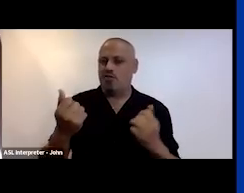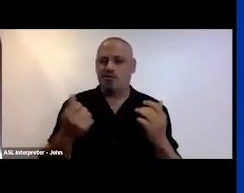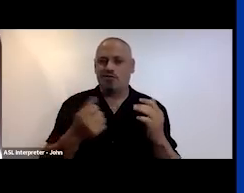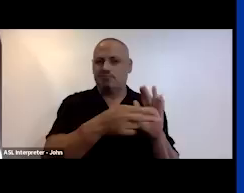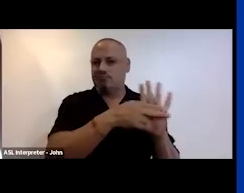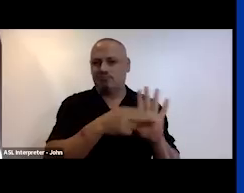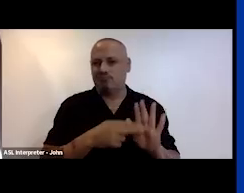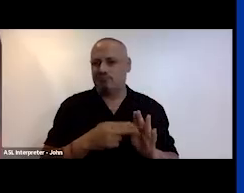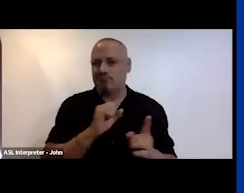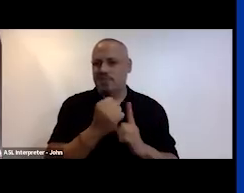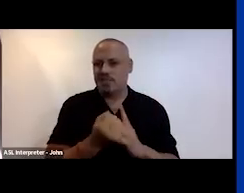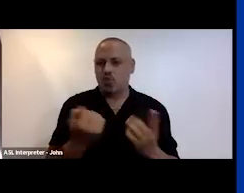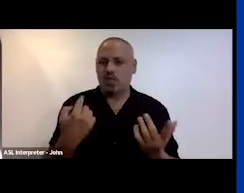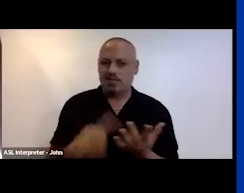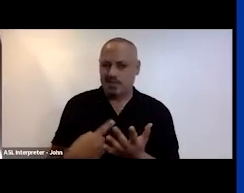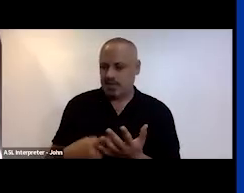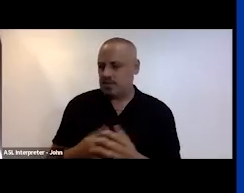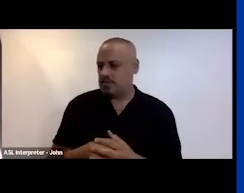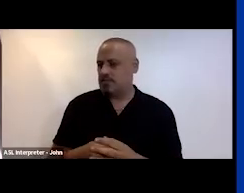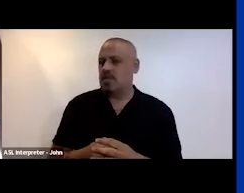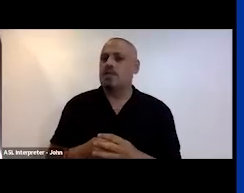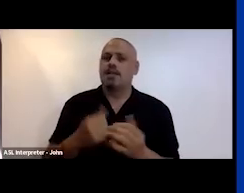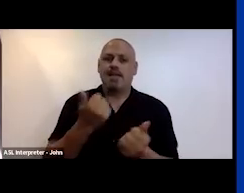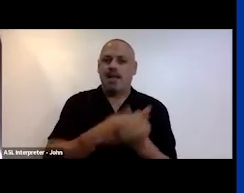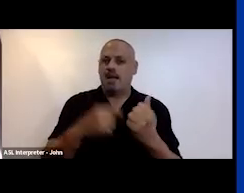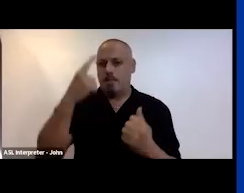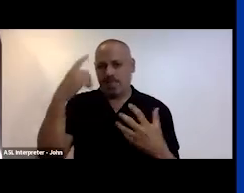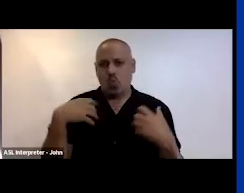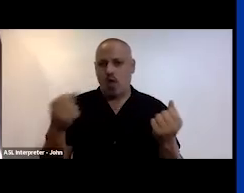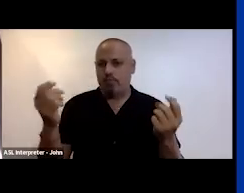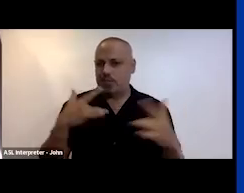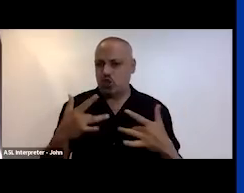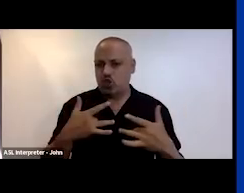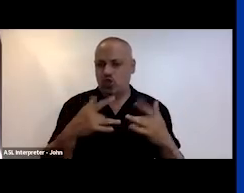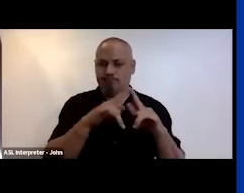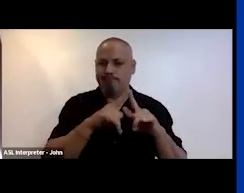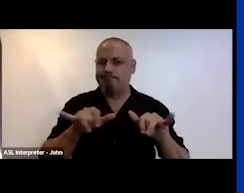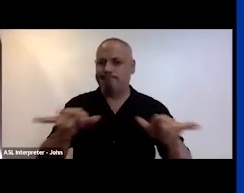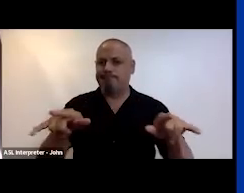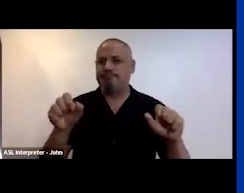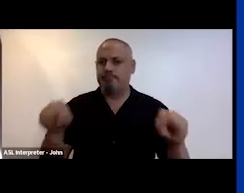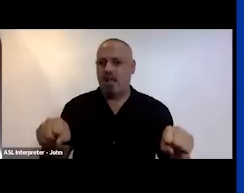or basically almost any other kind of mental health concern, and this can happen among fairly high rates